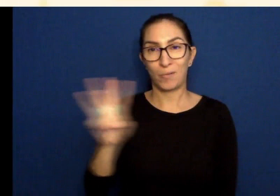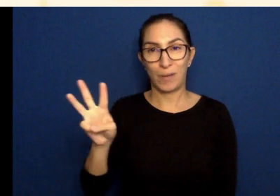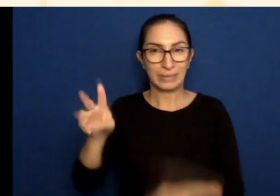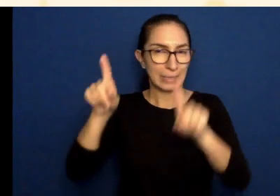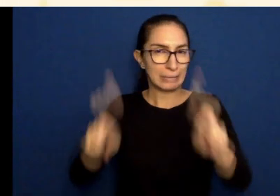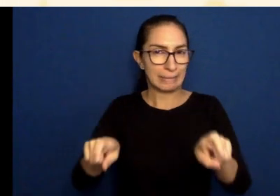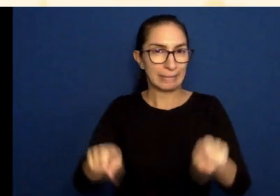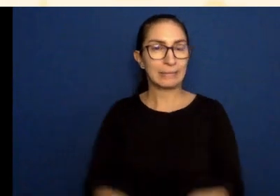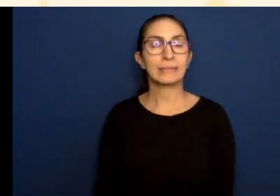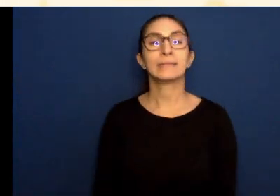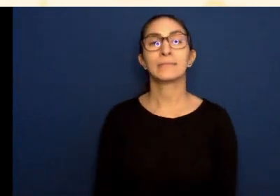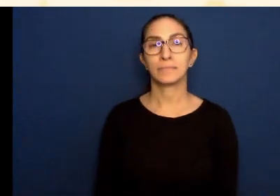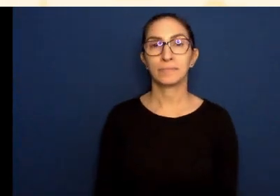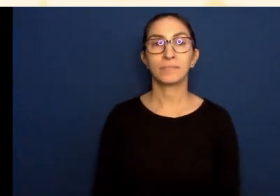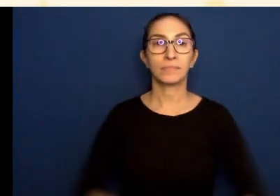Now let’s talk about testing methods.